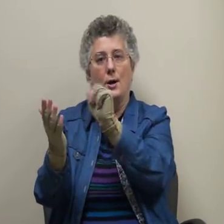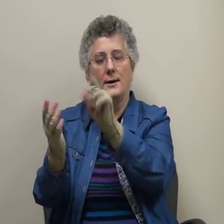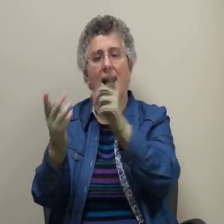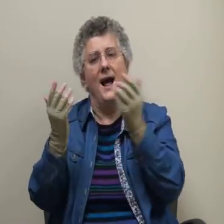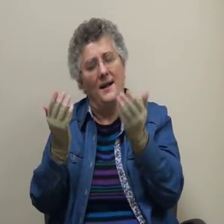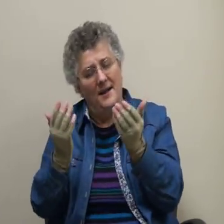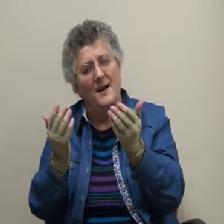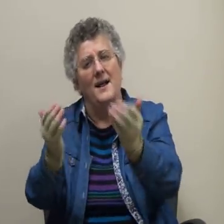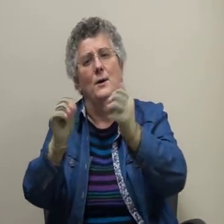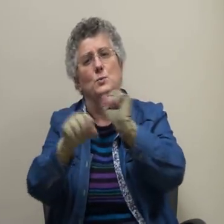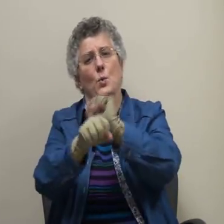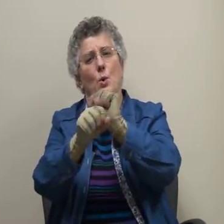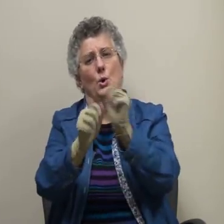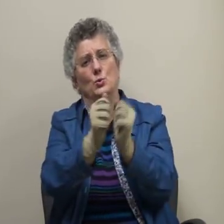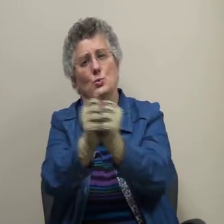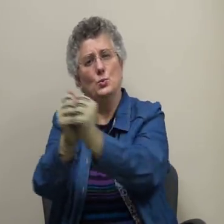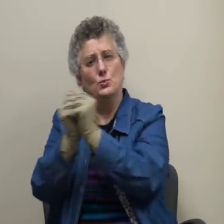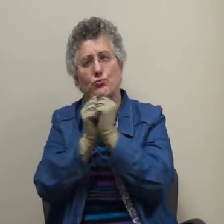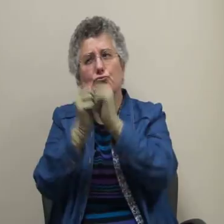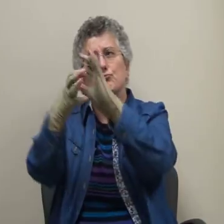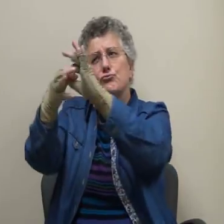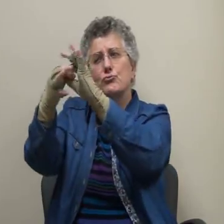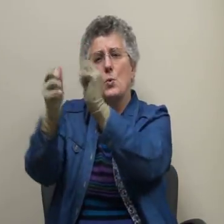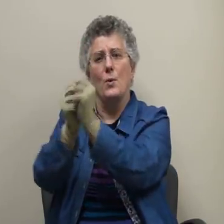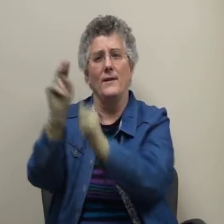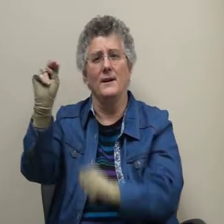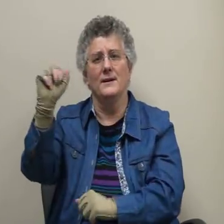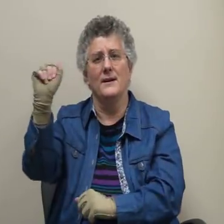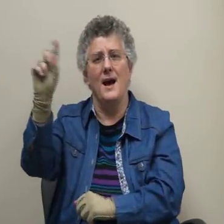I applaud the NAD, let's work with the NAD.